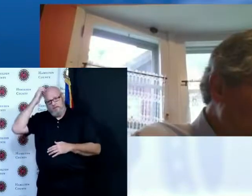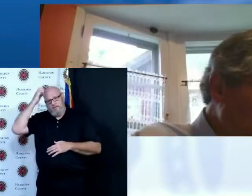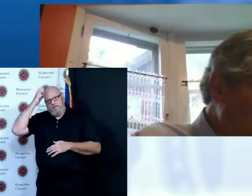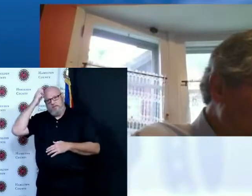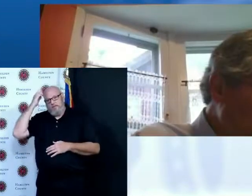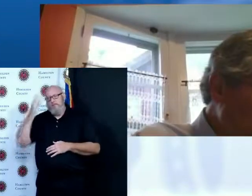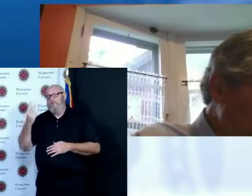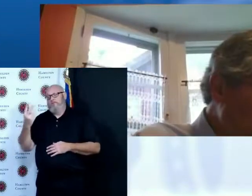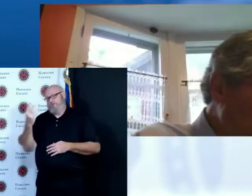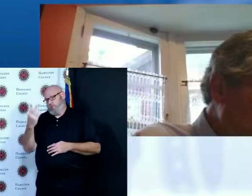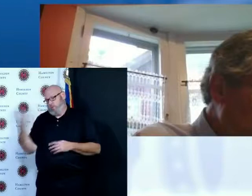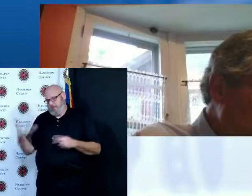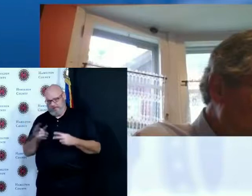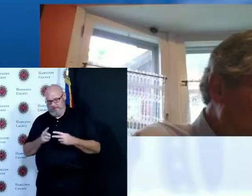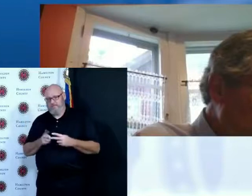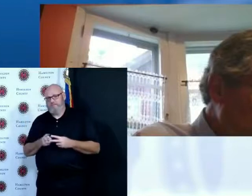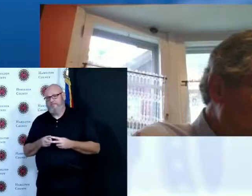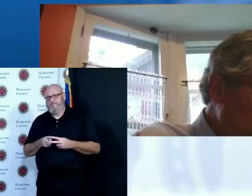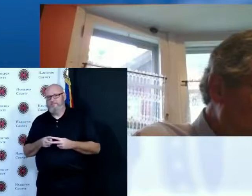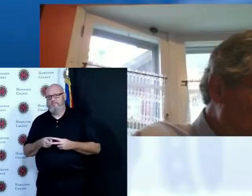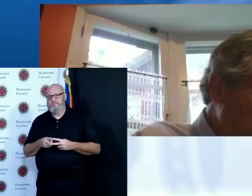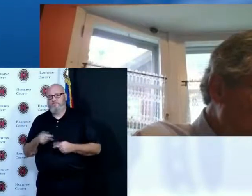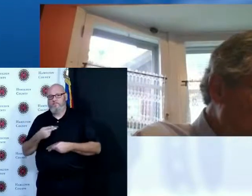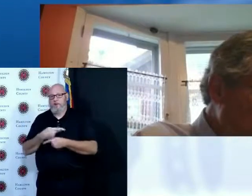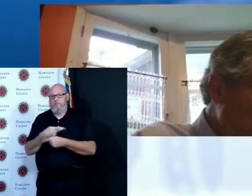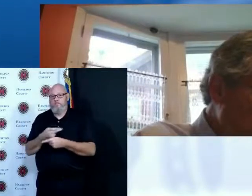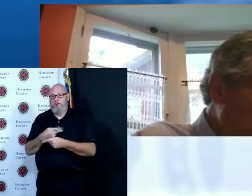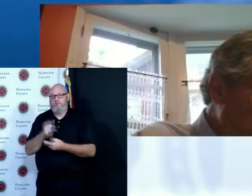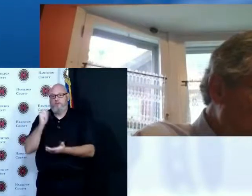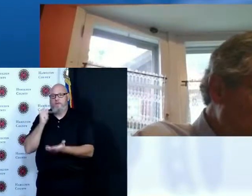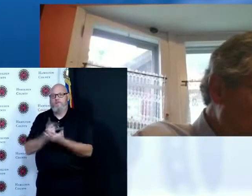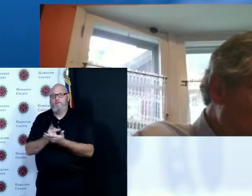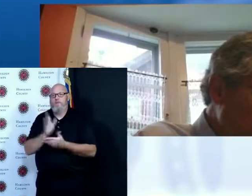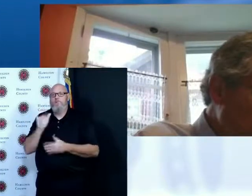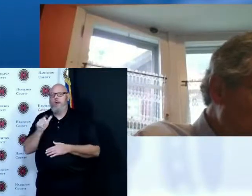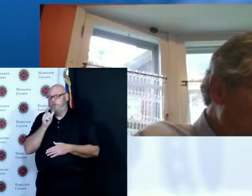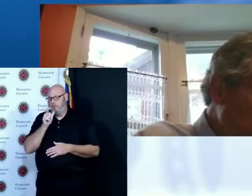have been approved by the FDA and I think we won't see too much of a significant change in